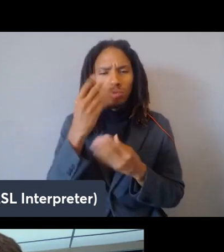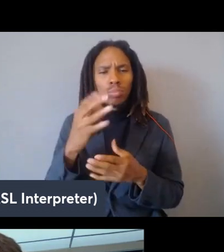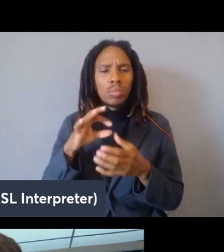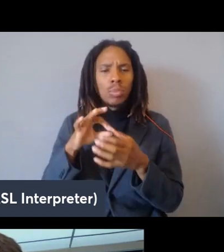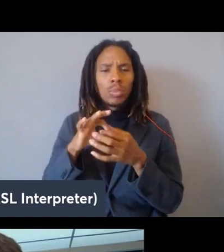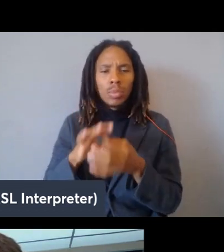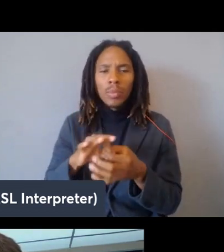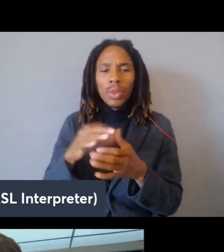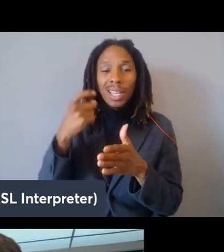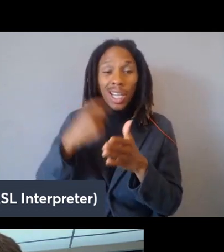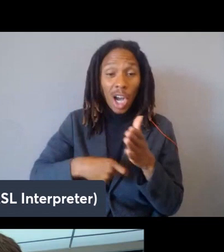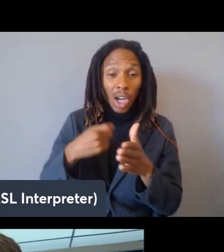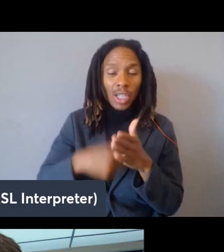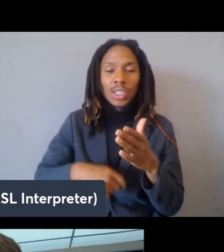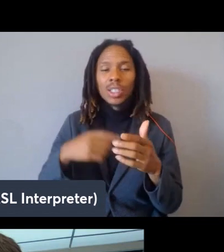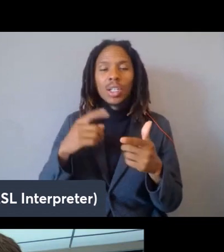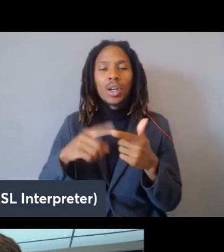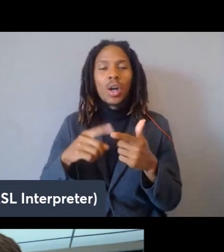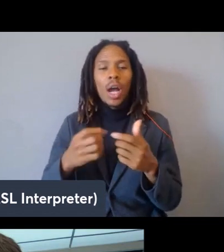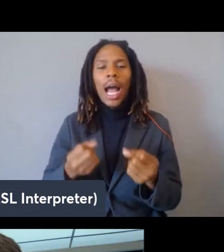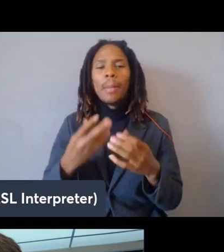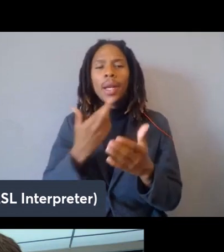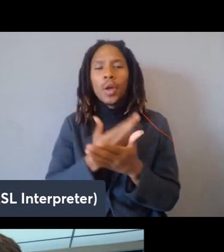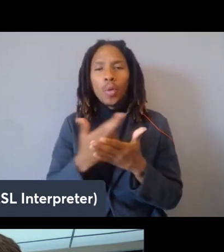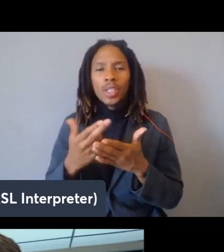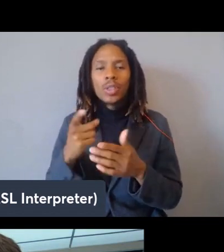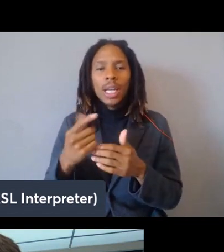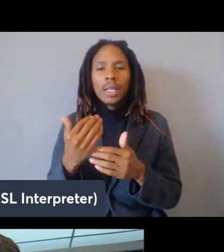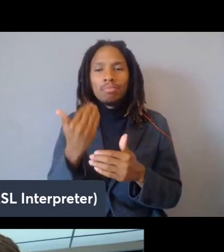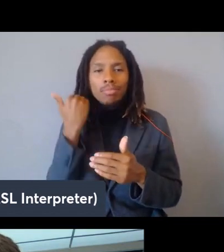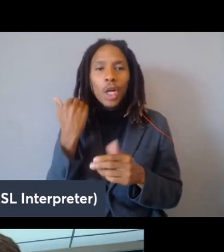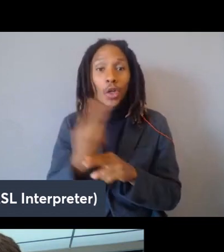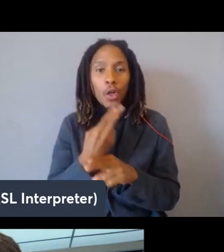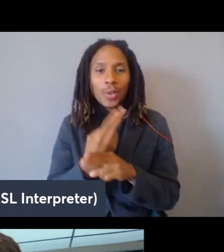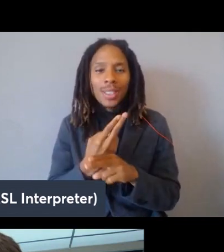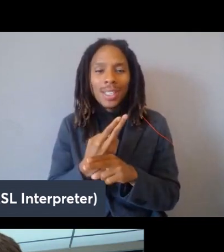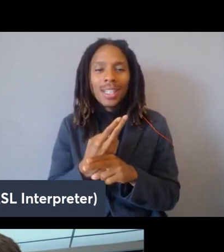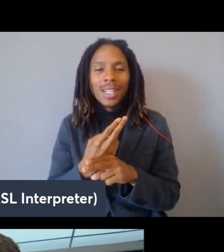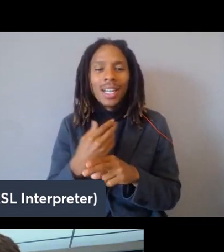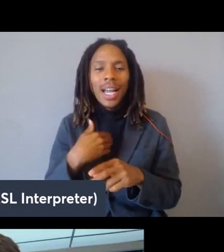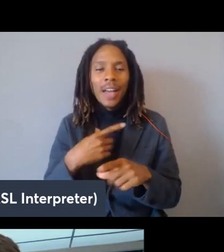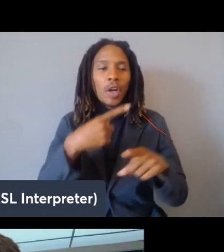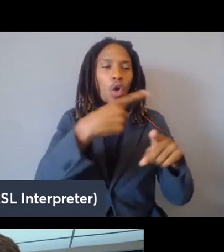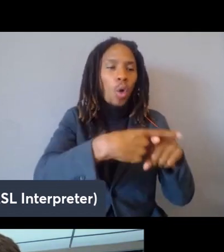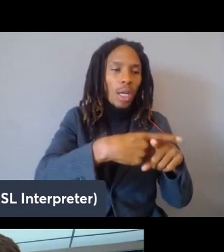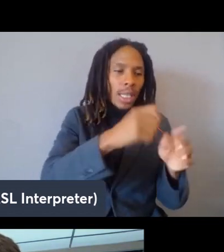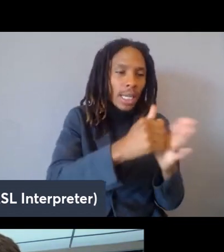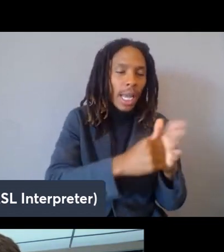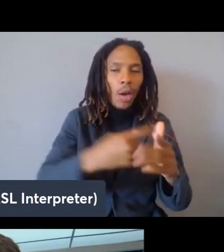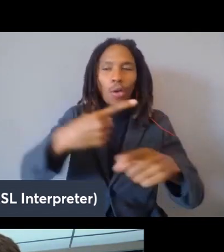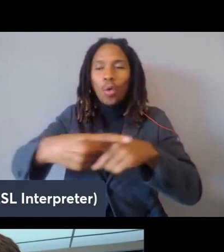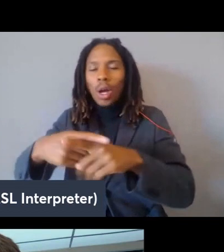or how much the resources are really being utilized. So you have cross account, cross region, a lot of resources being deployed.